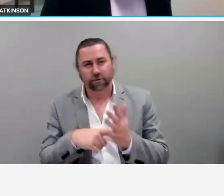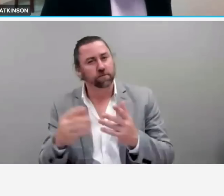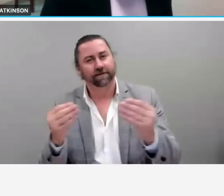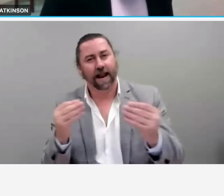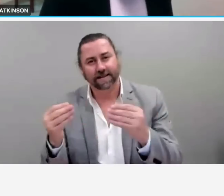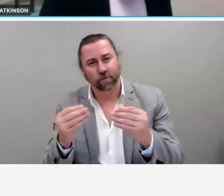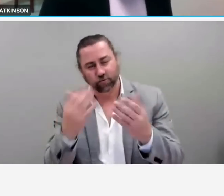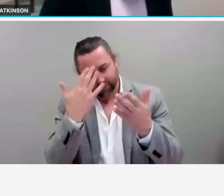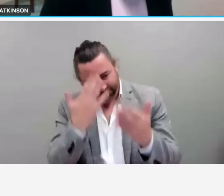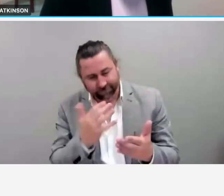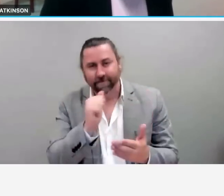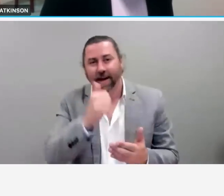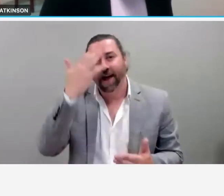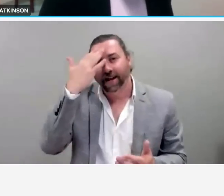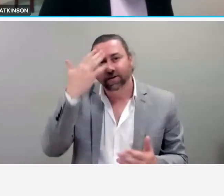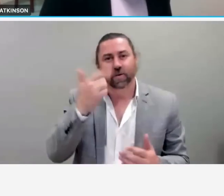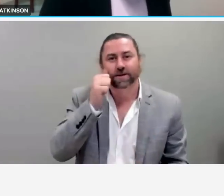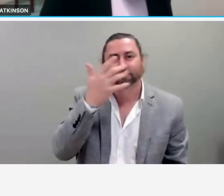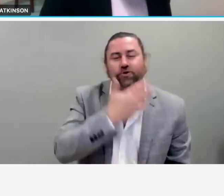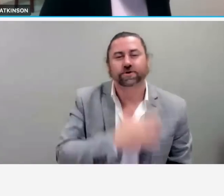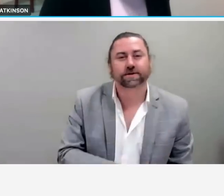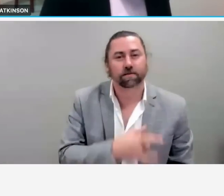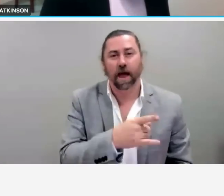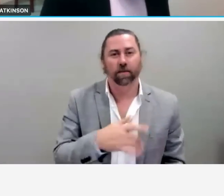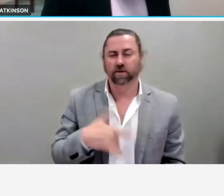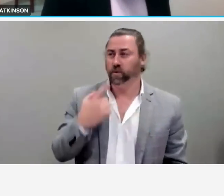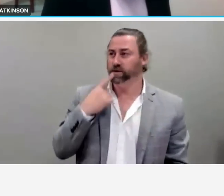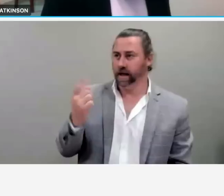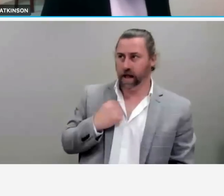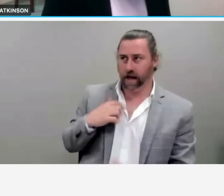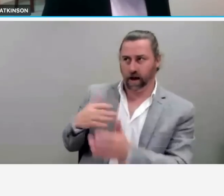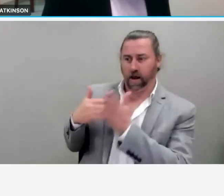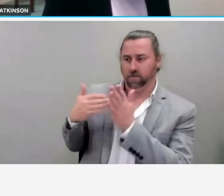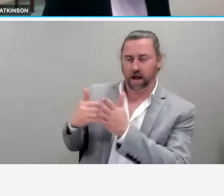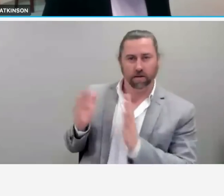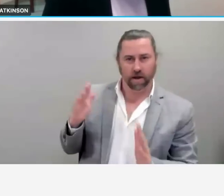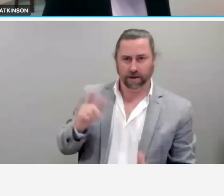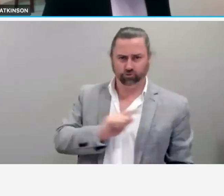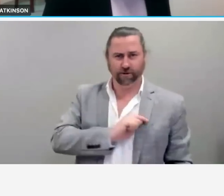Elders who may be reluctant to reveal their aged care needs before they've established trust in their provider.